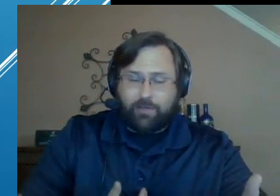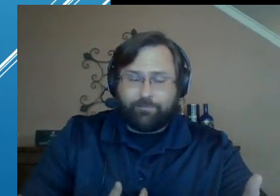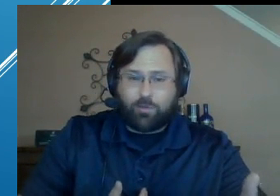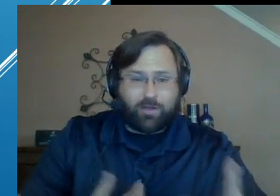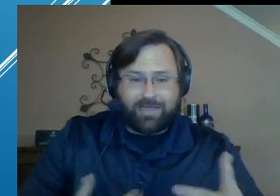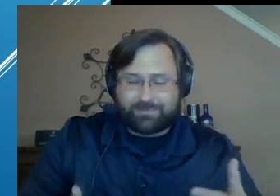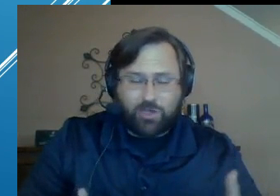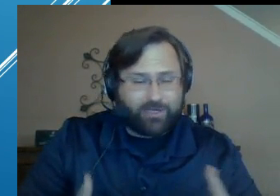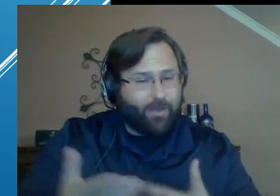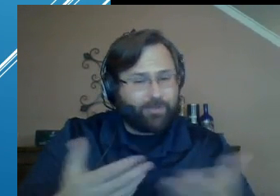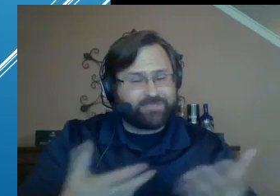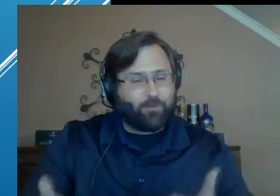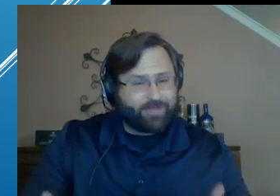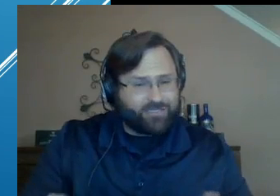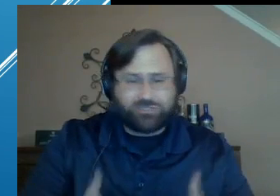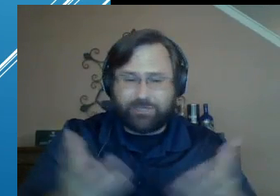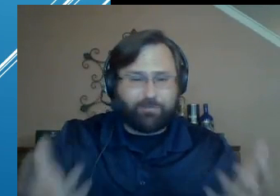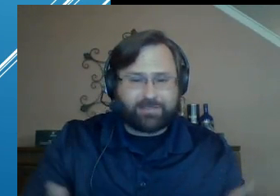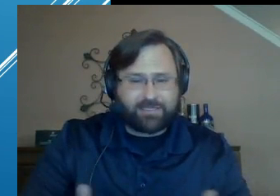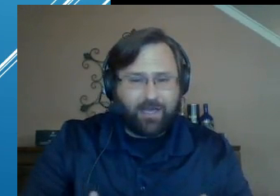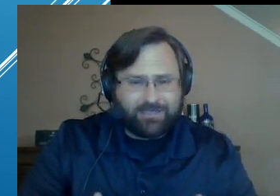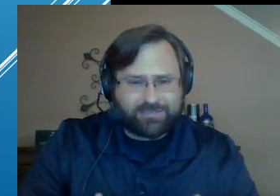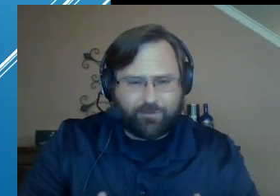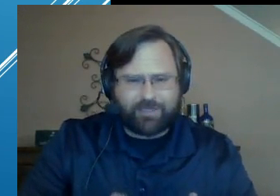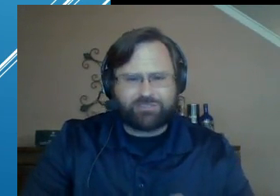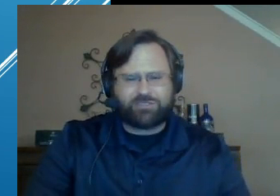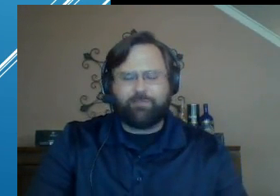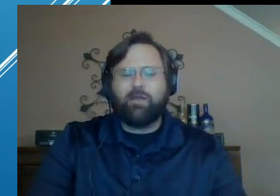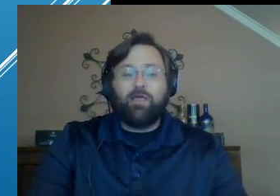what class i'm talking about because of our relationship and because of the context of our relationship